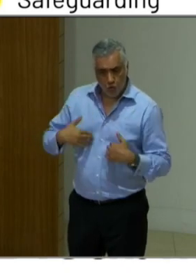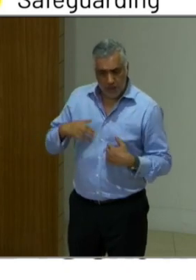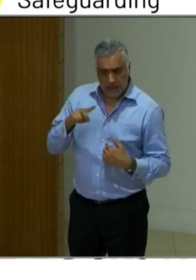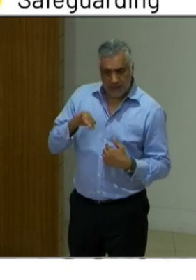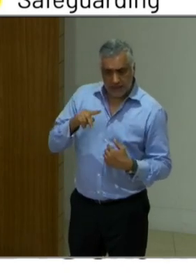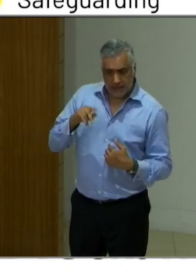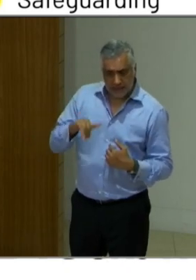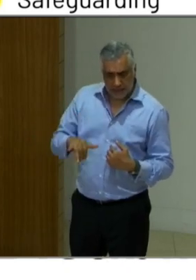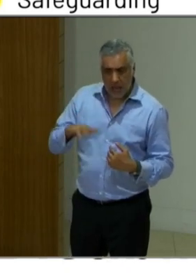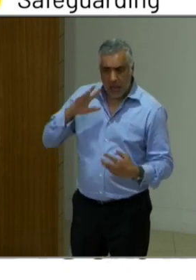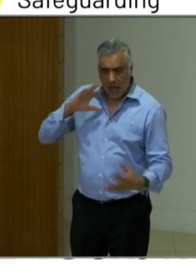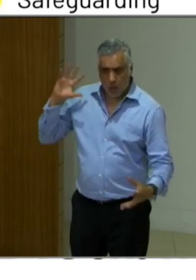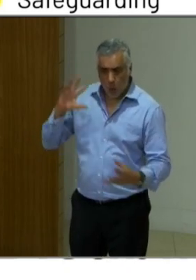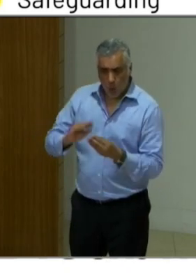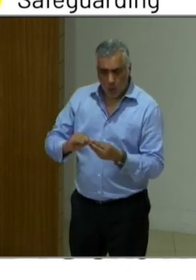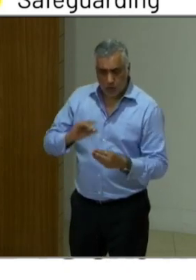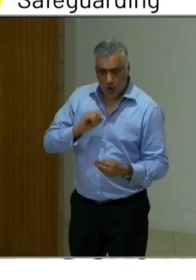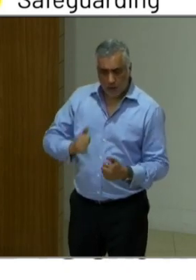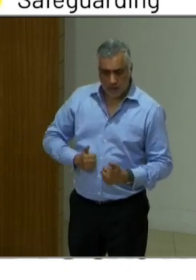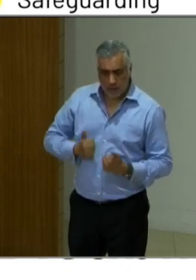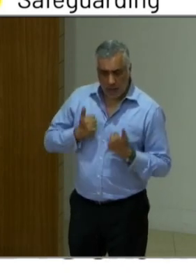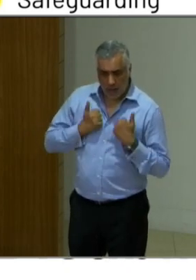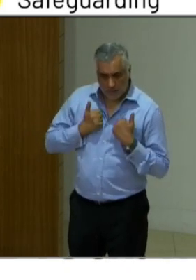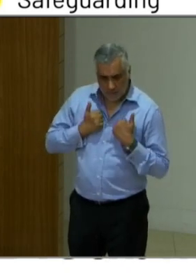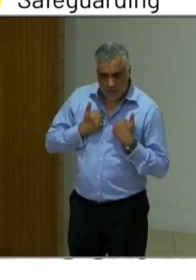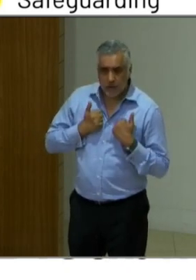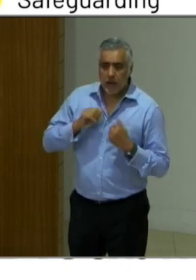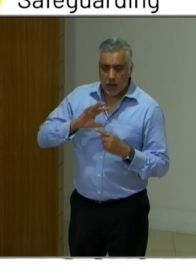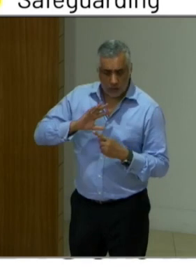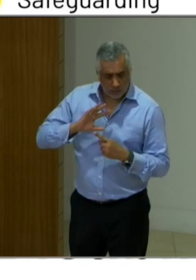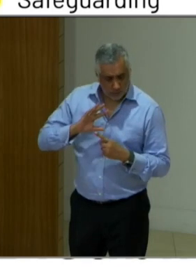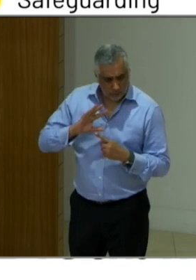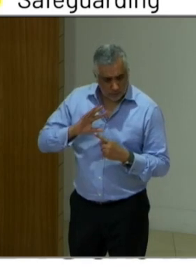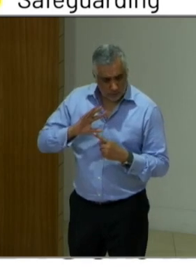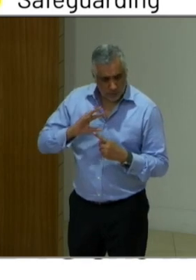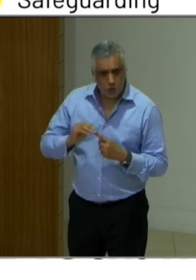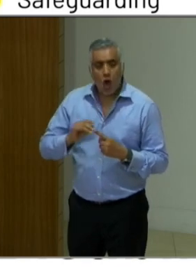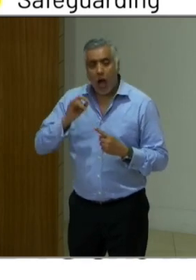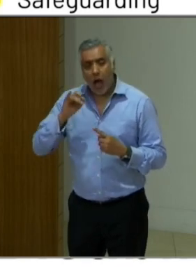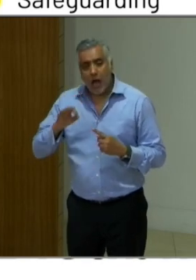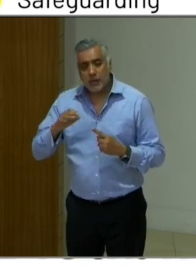the whole culture of life are seriously threatened, as recently elaborated